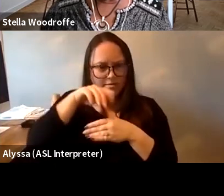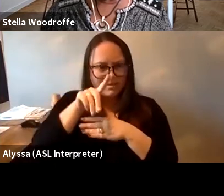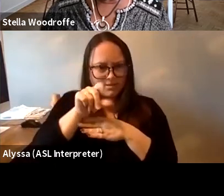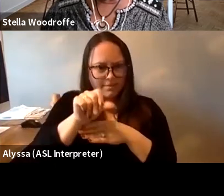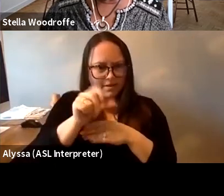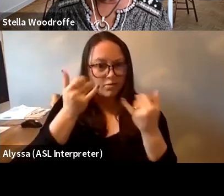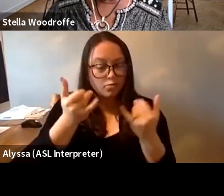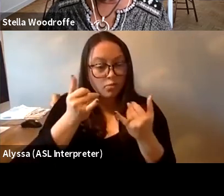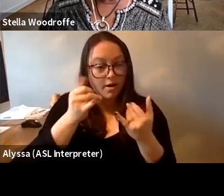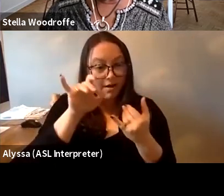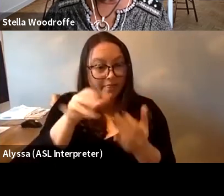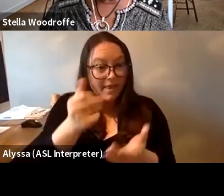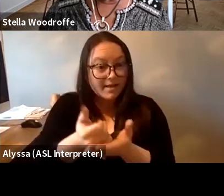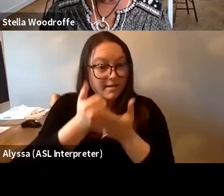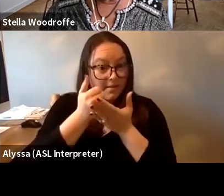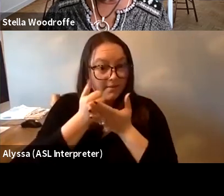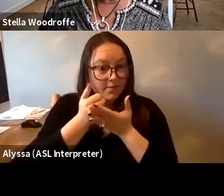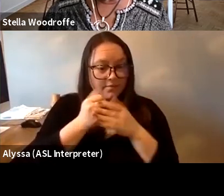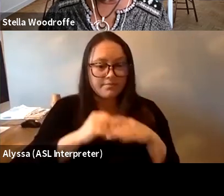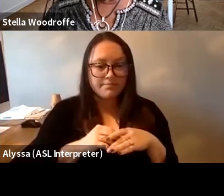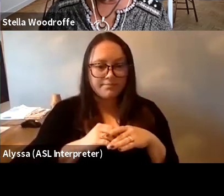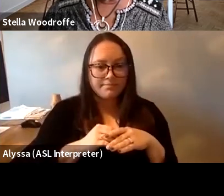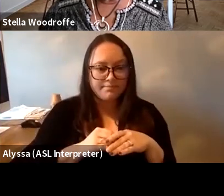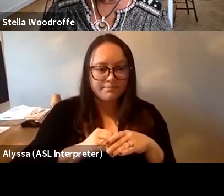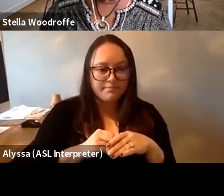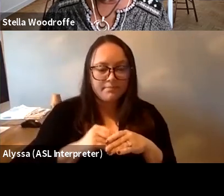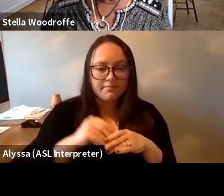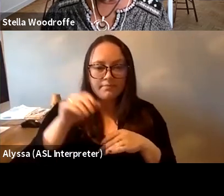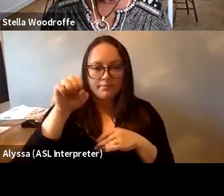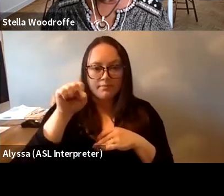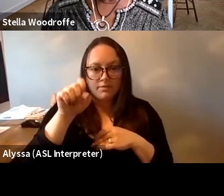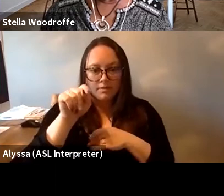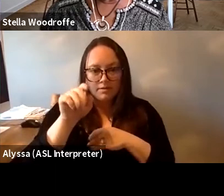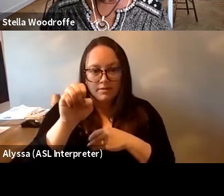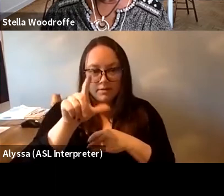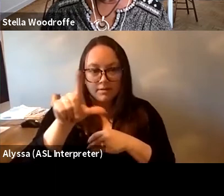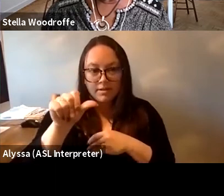what from Stella's perspective, I understand what